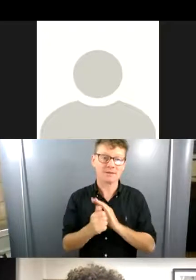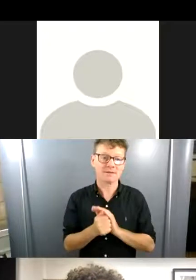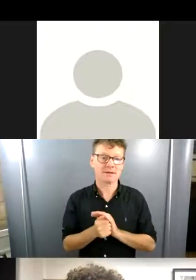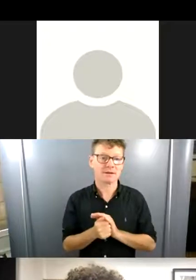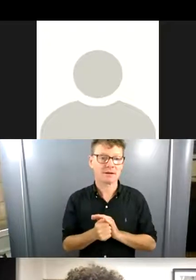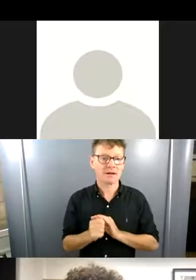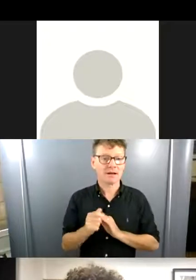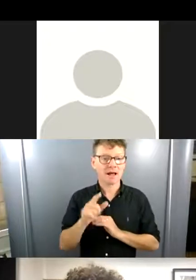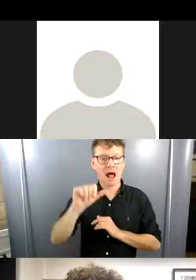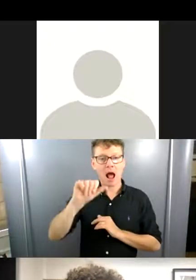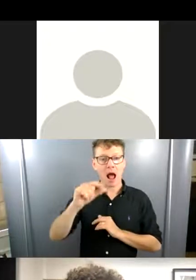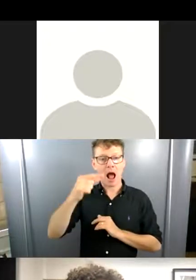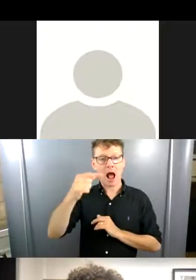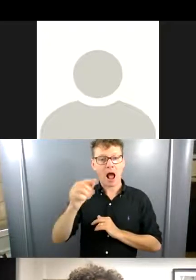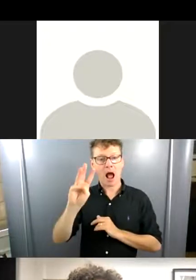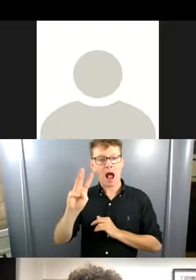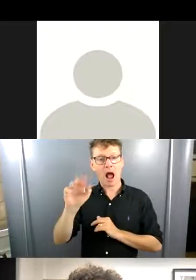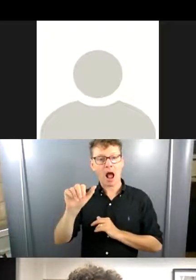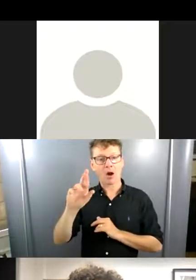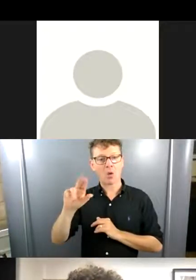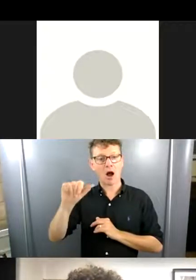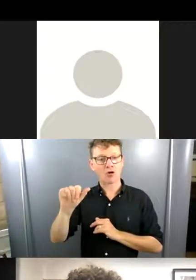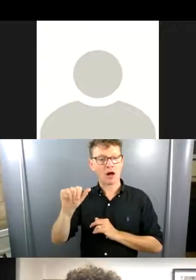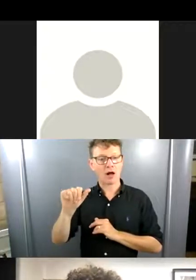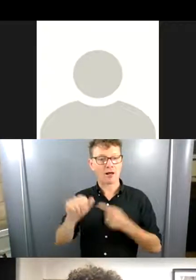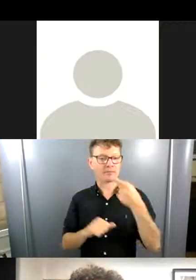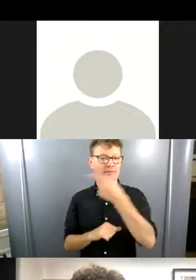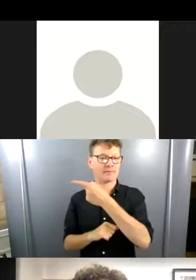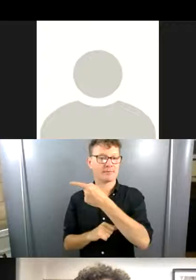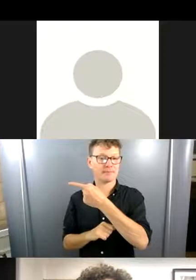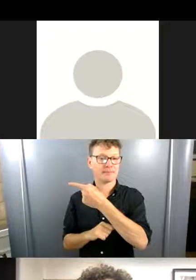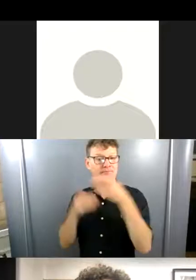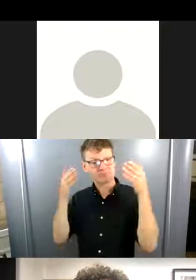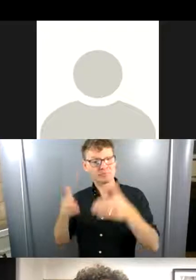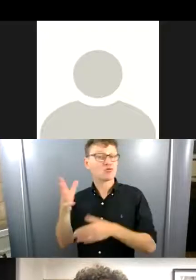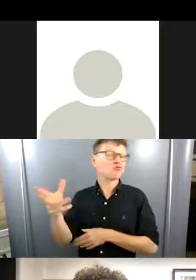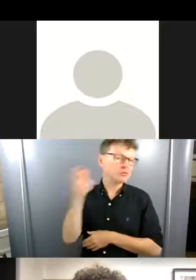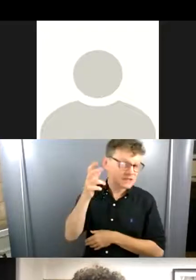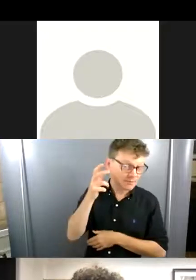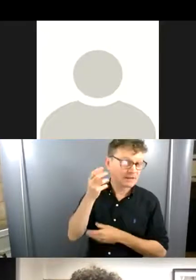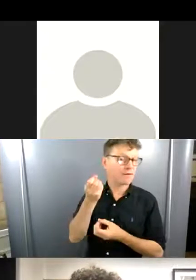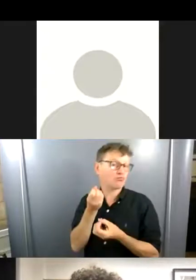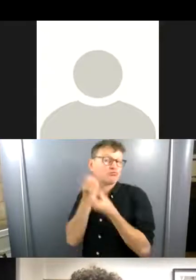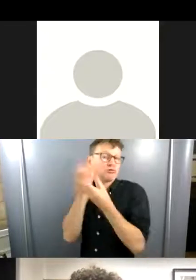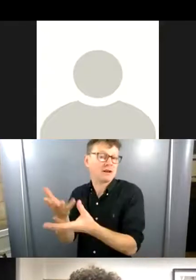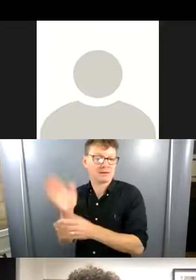Agwara's chapter surveys receptive and productive competence and shows how there's a certain number